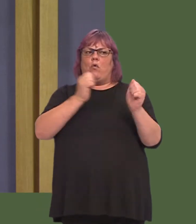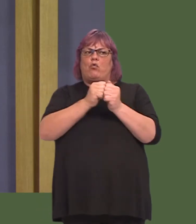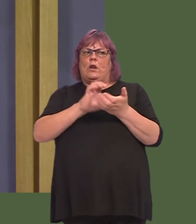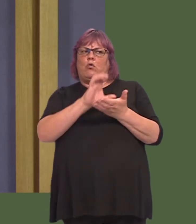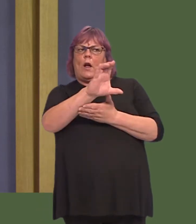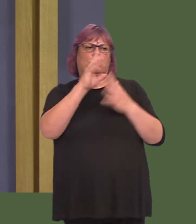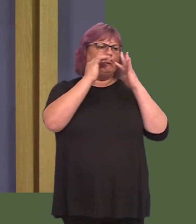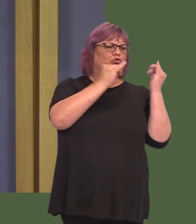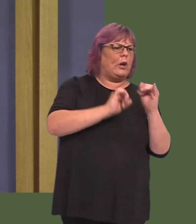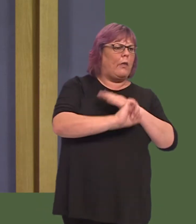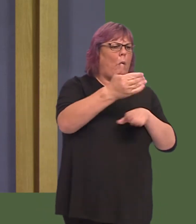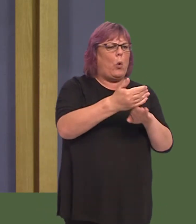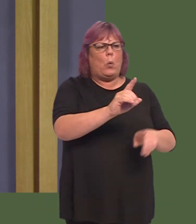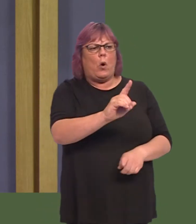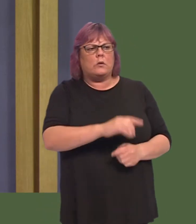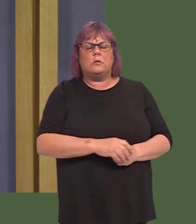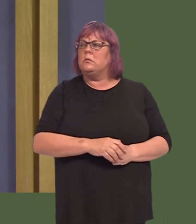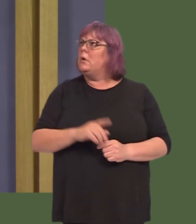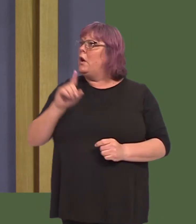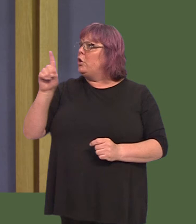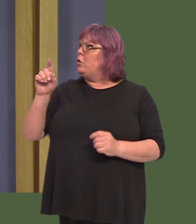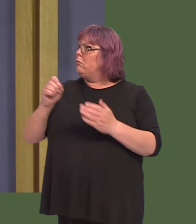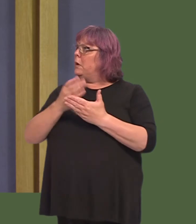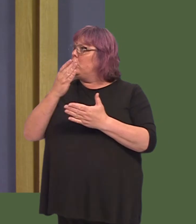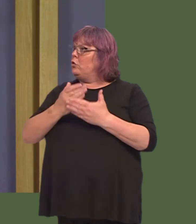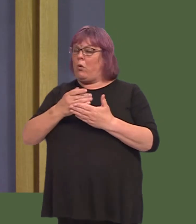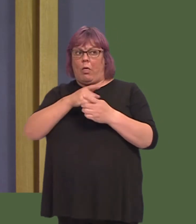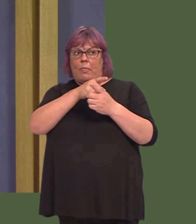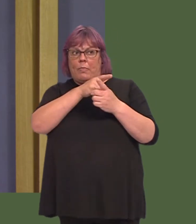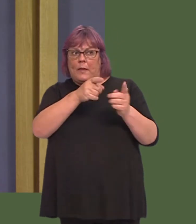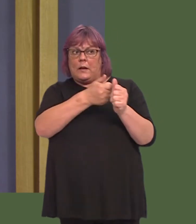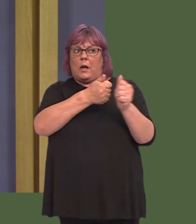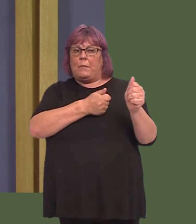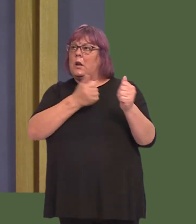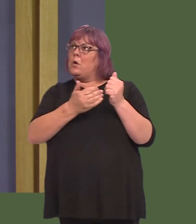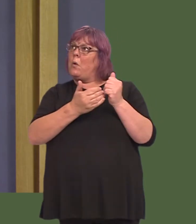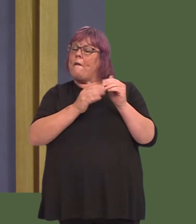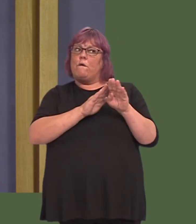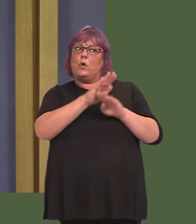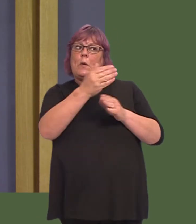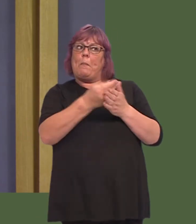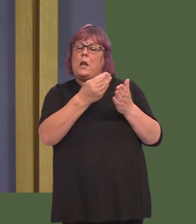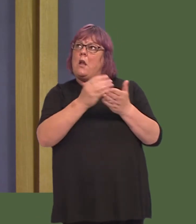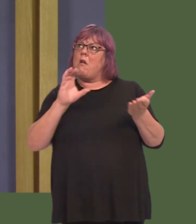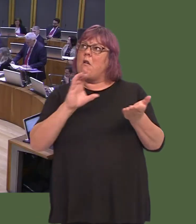doing before you gave them that grant, and what are you now doing to ensure that this particular company does not receive further money from this Government?